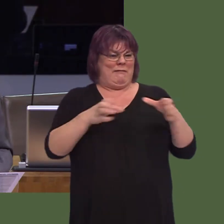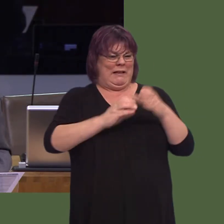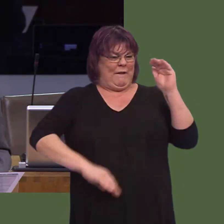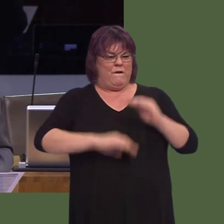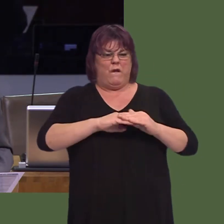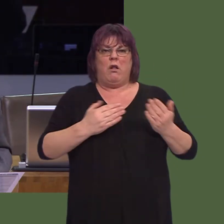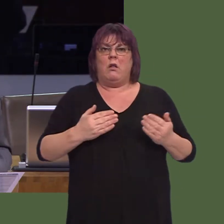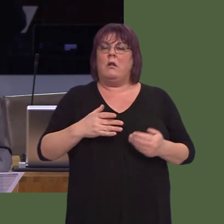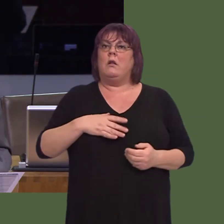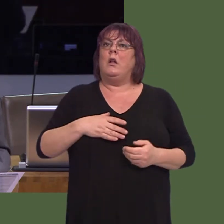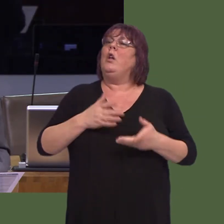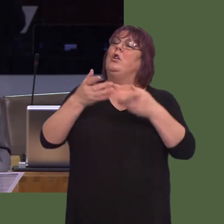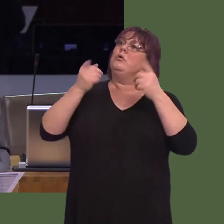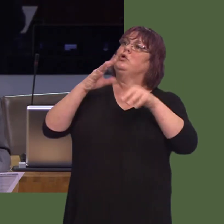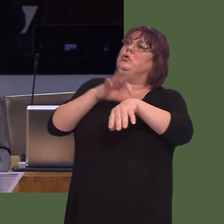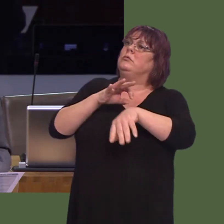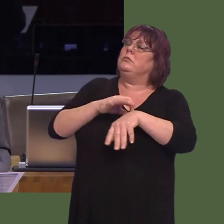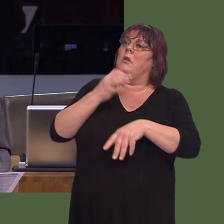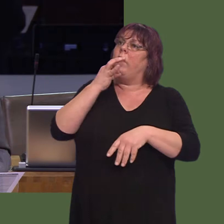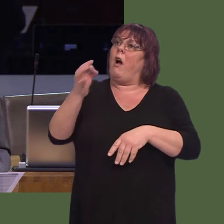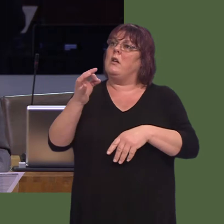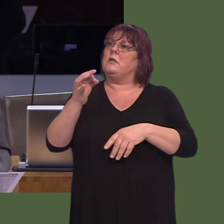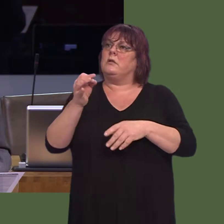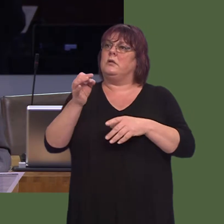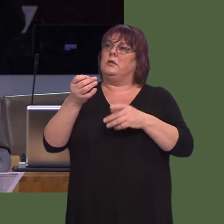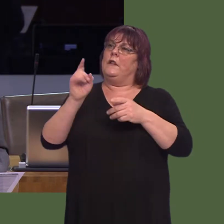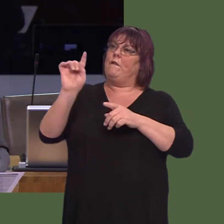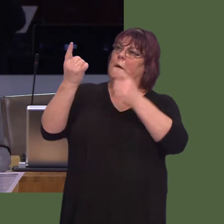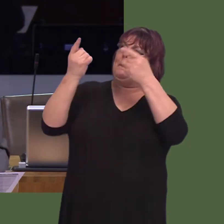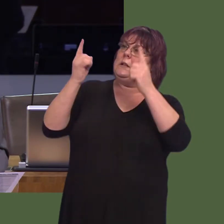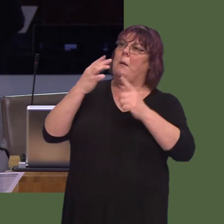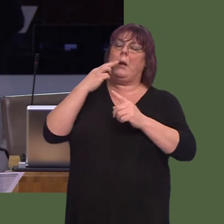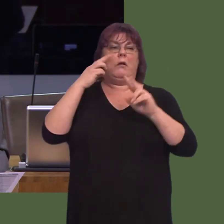The consultants have asked the First Minister to review as a matter of urgency the number